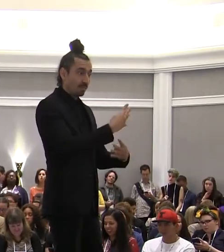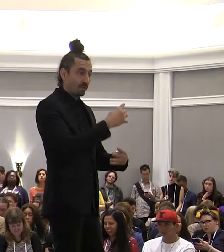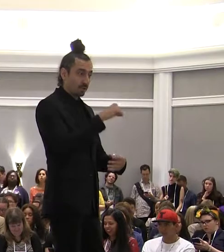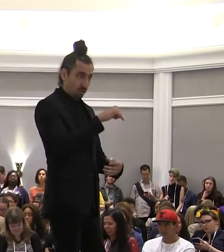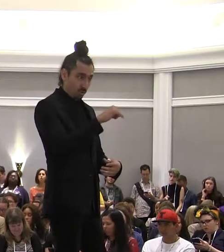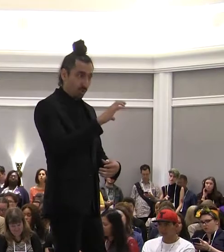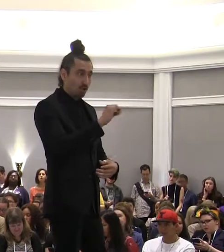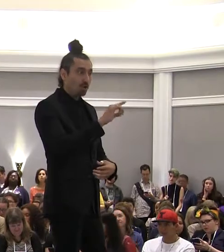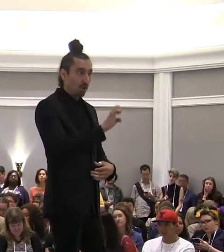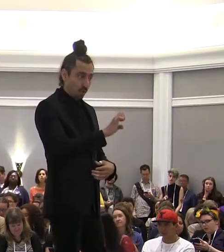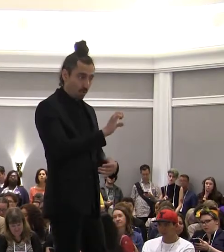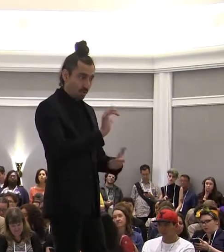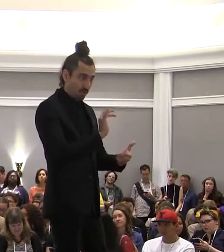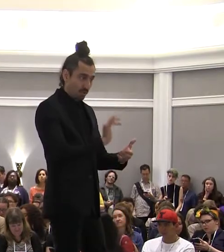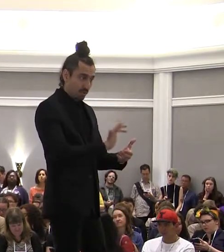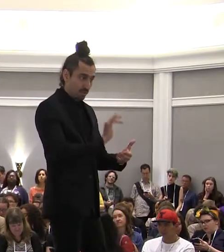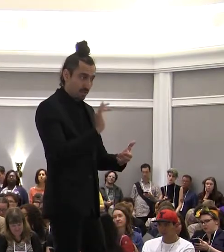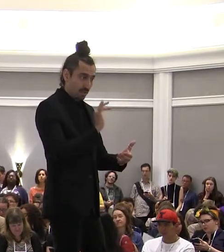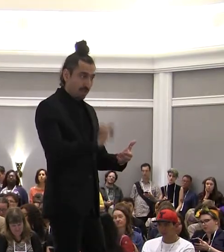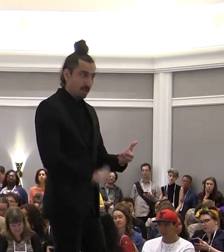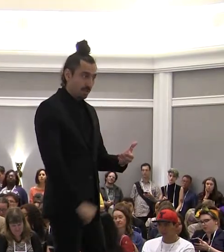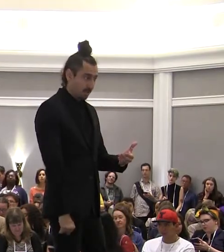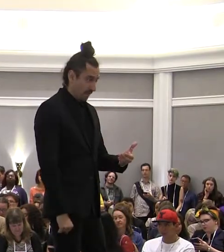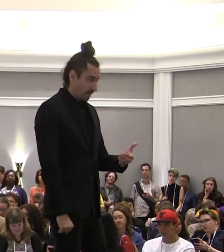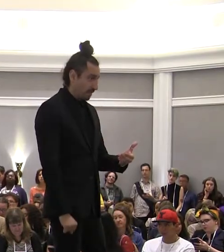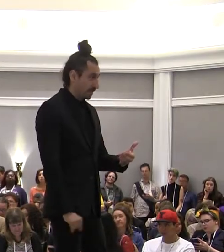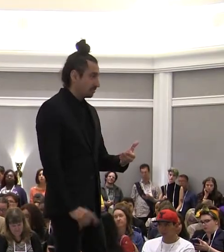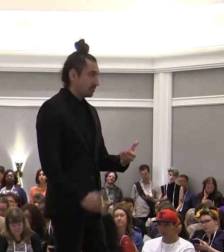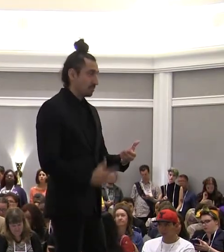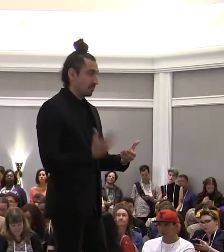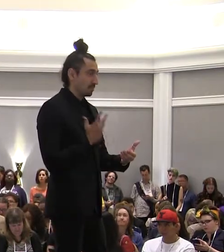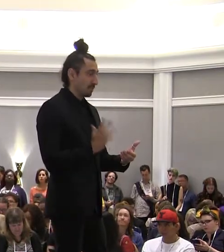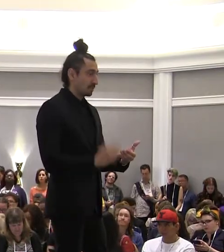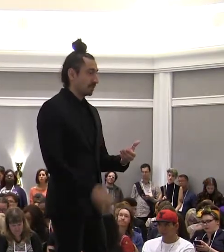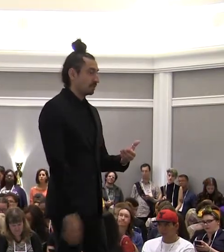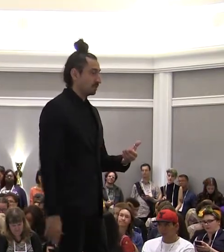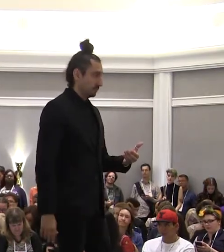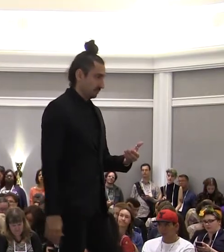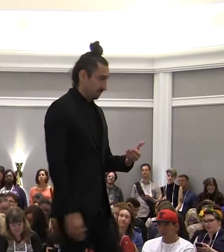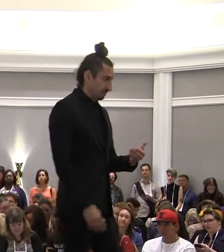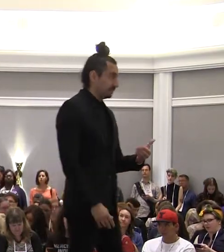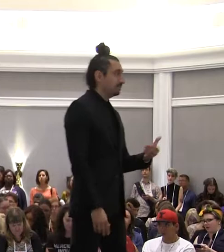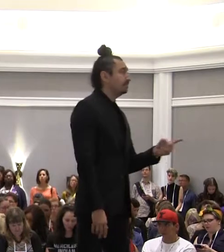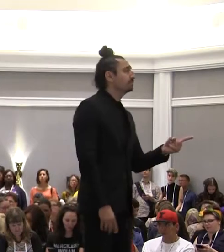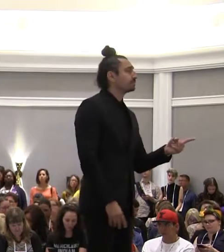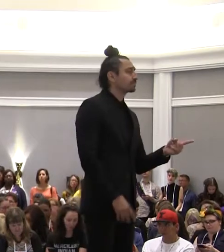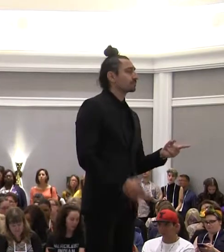Who will be a TCG staff member or one of our volunteers. They're going to say, "Let me see your QR code."